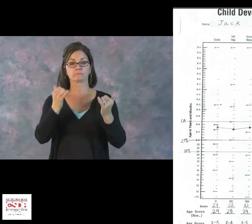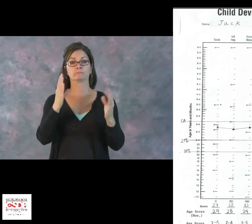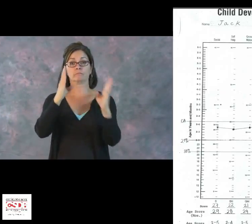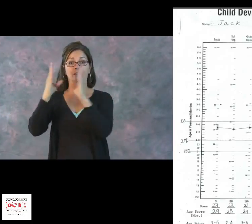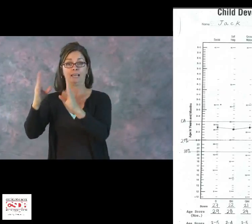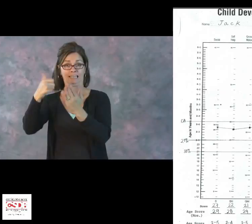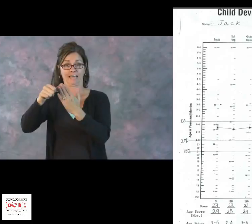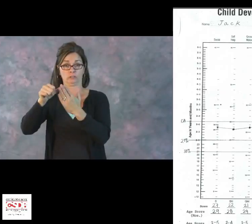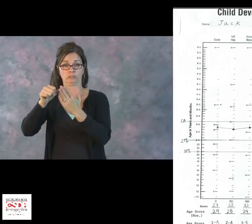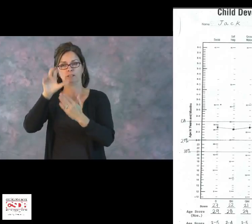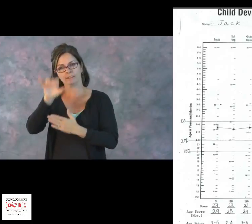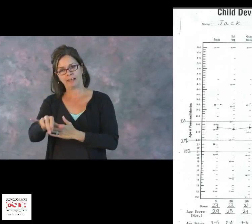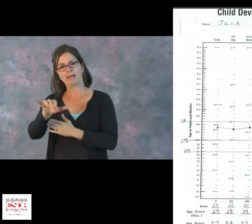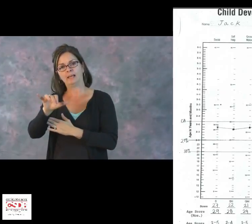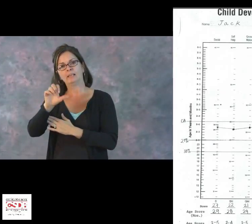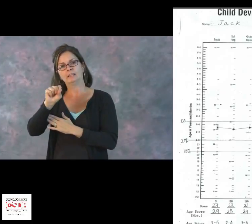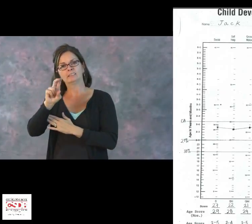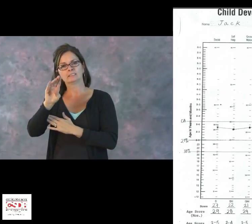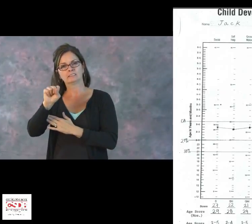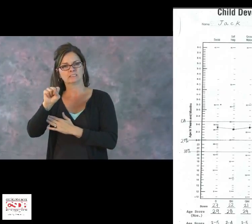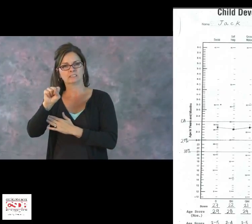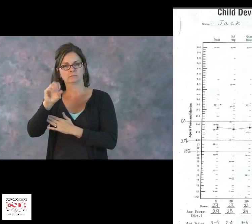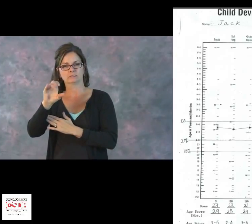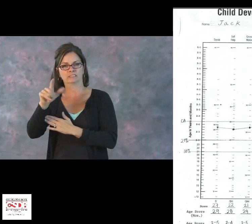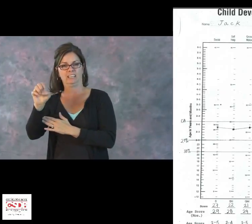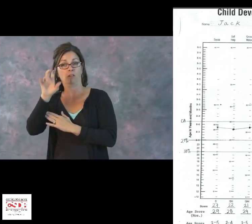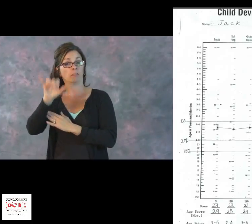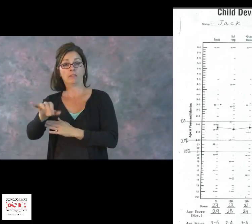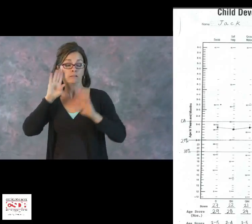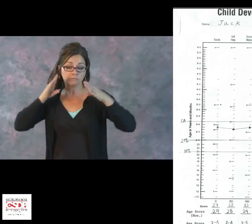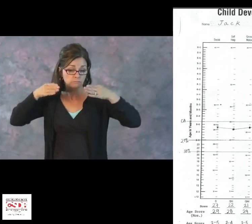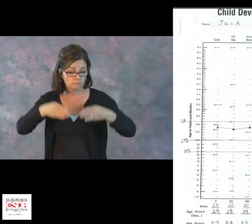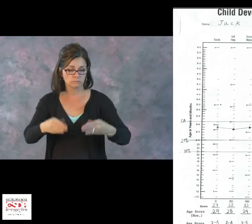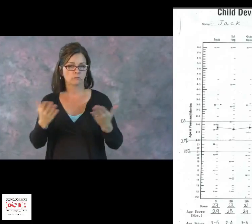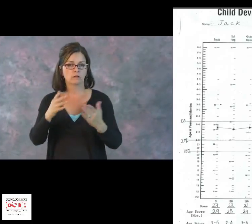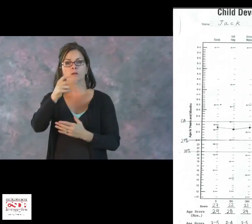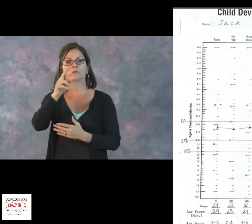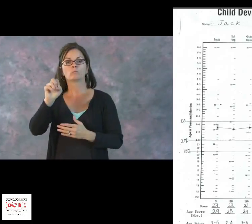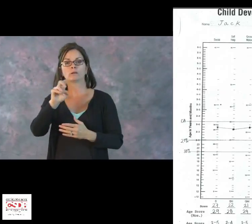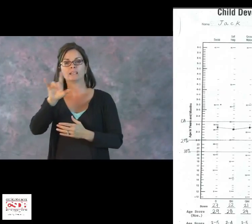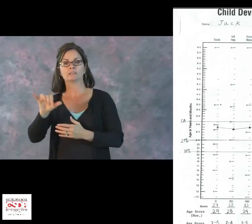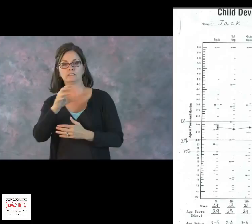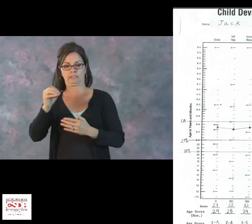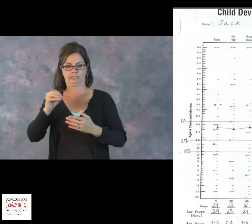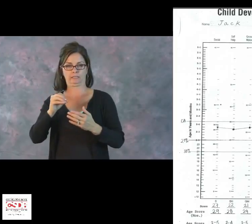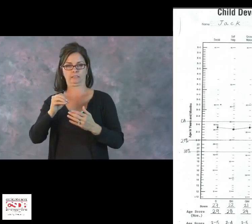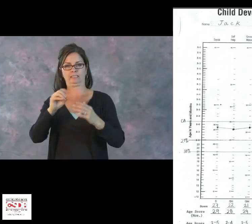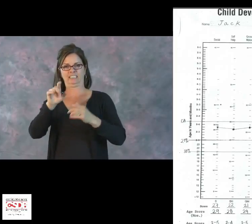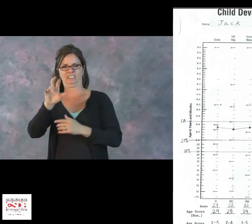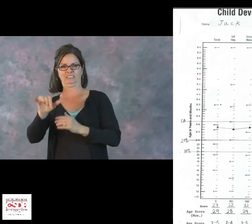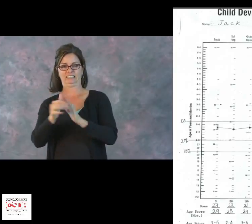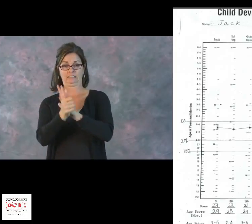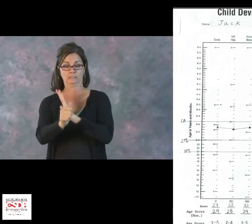What this subscale is looking at are pre-literacy and literacy skills. Remember, Jack is only